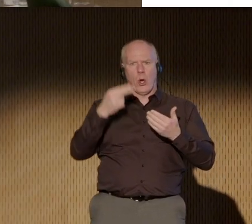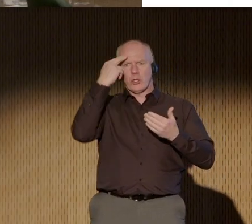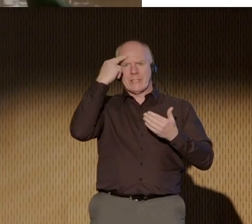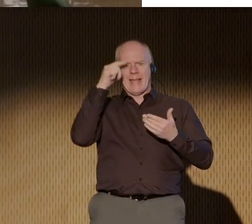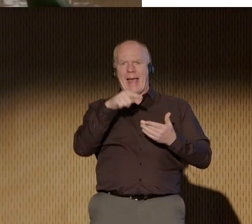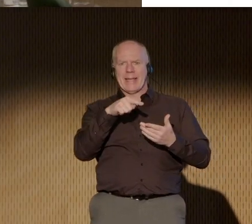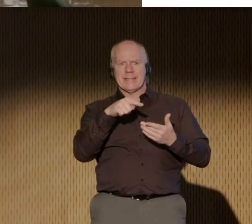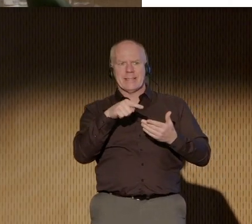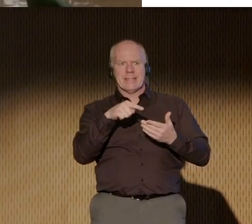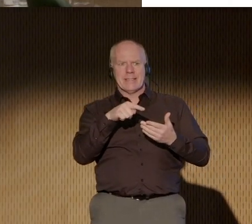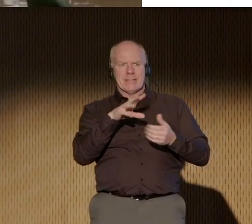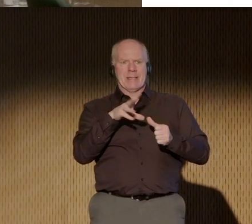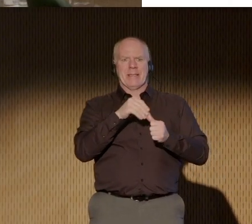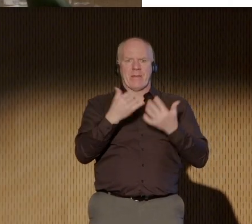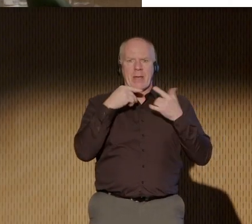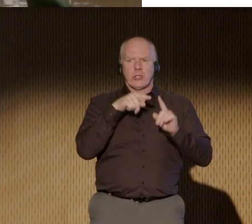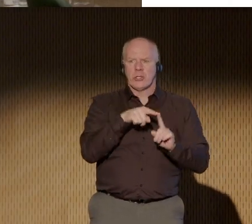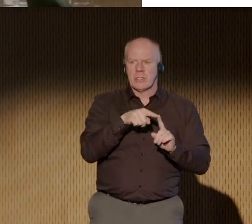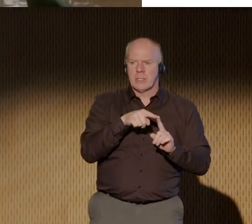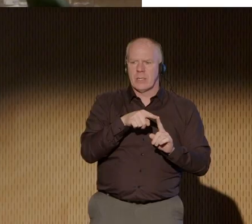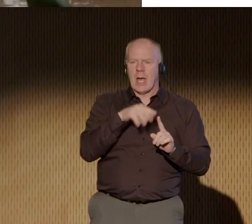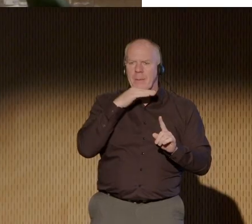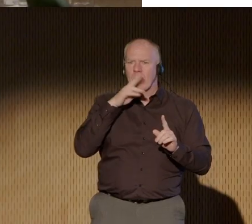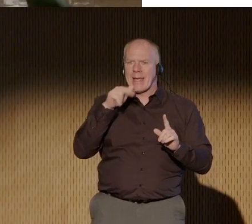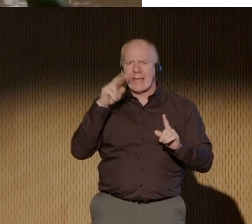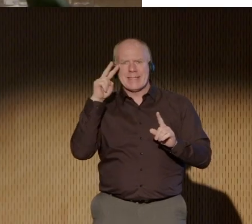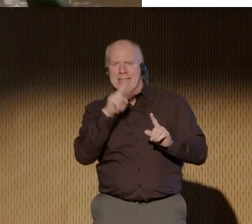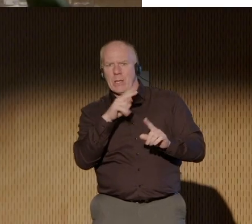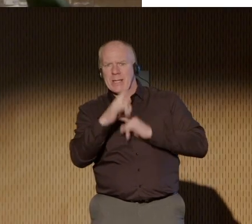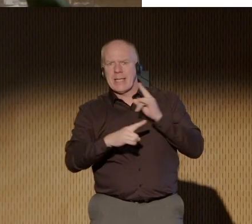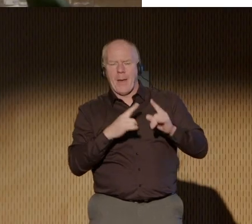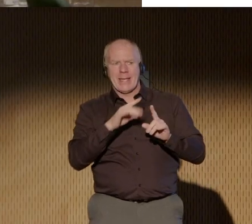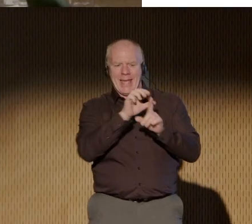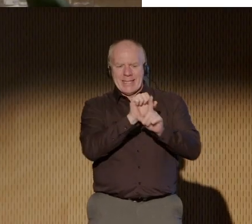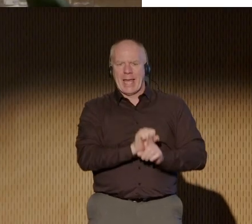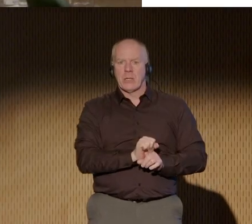that. So for me that's a place where we can start to see indicators. It isn't a sole indicator,